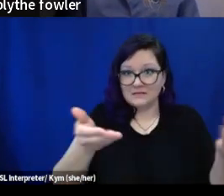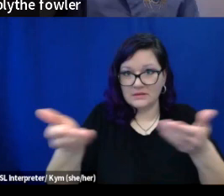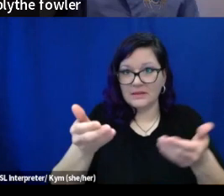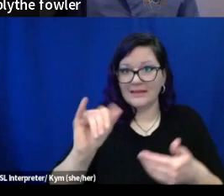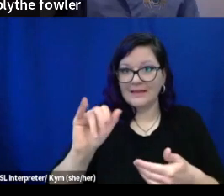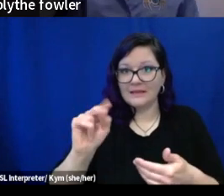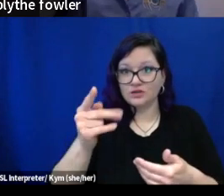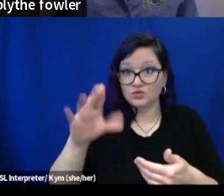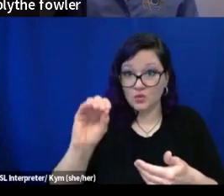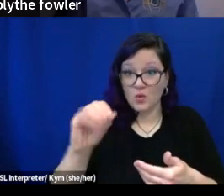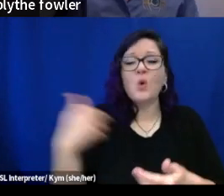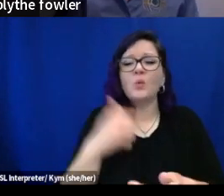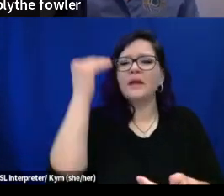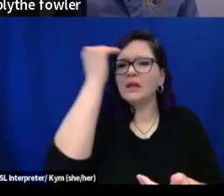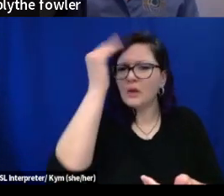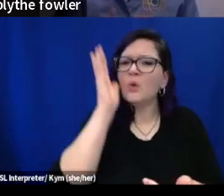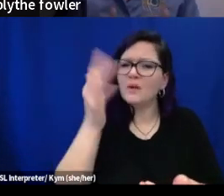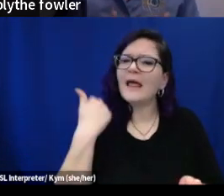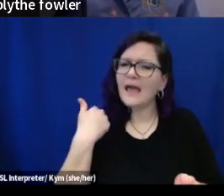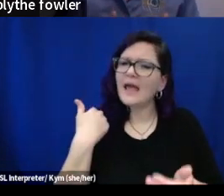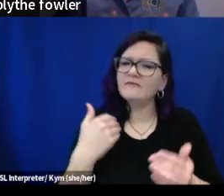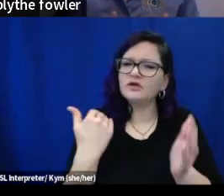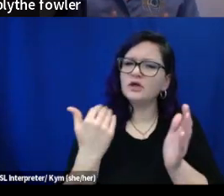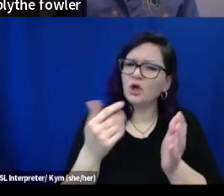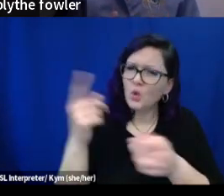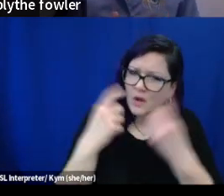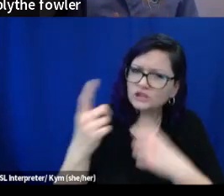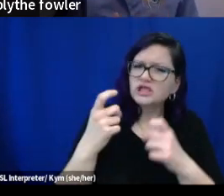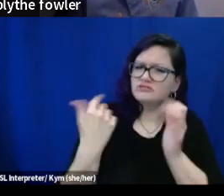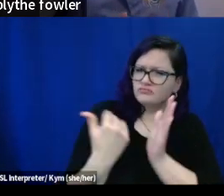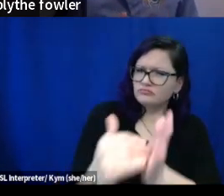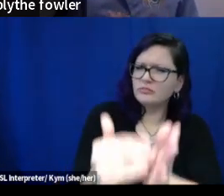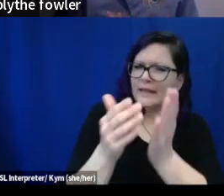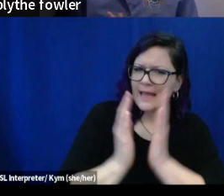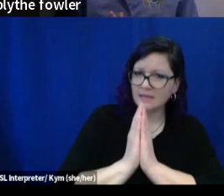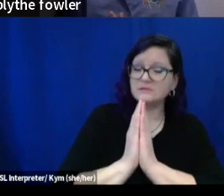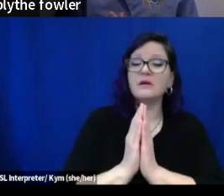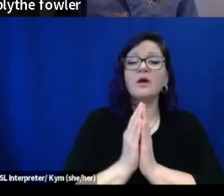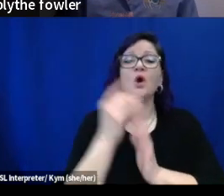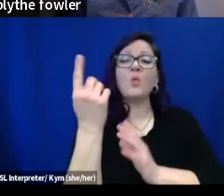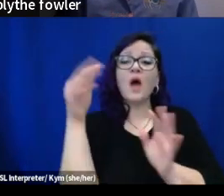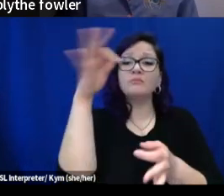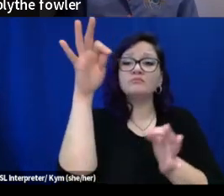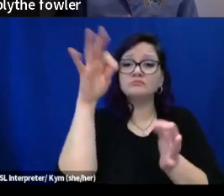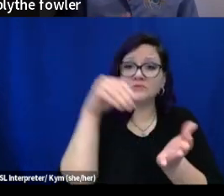that there will be frequently asked questions, and a single page document has been prepared